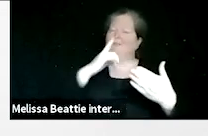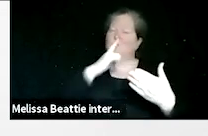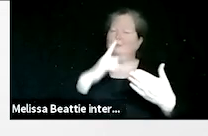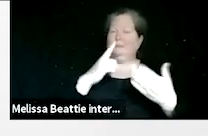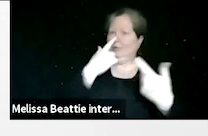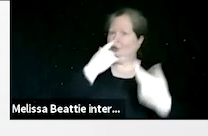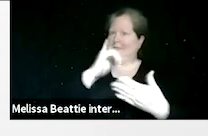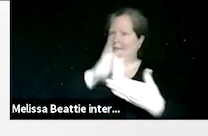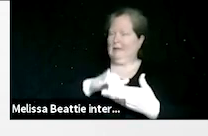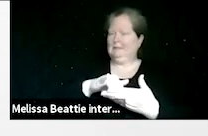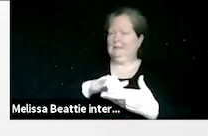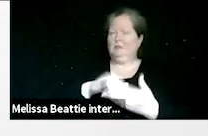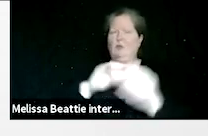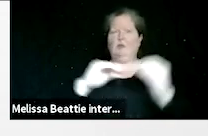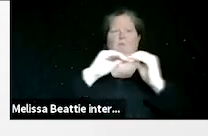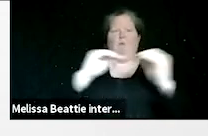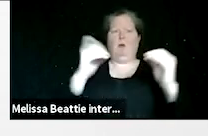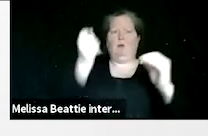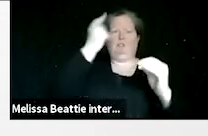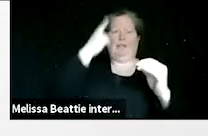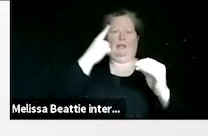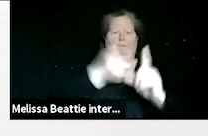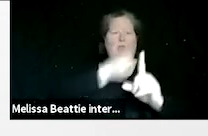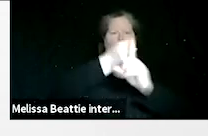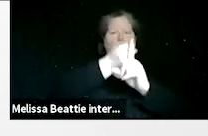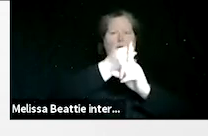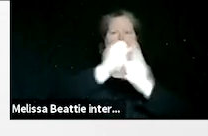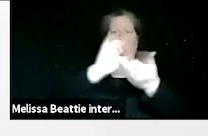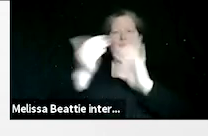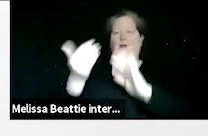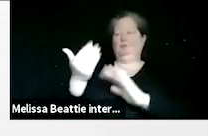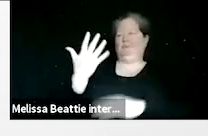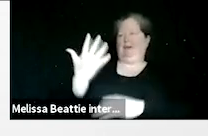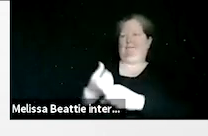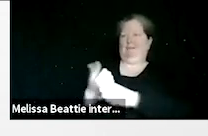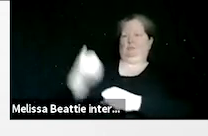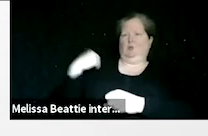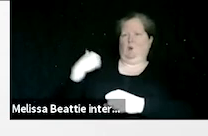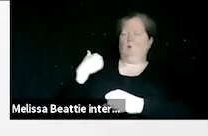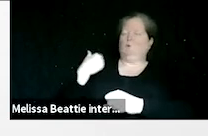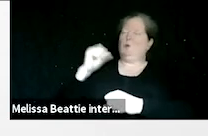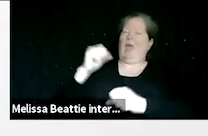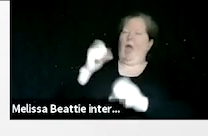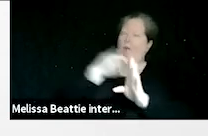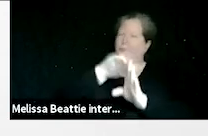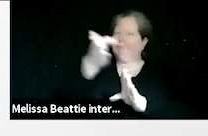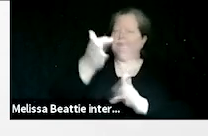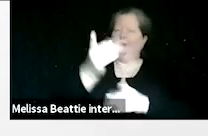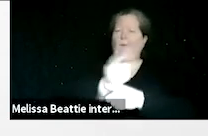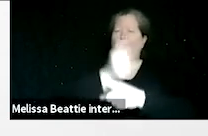understanding of the impact of it now than there was five years ago. So I would say yes, that's actually moving in the right direction. Now that I've had time to actually think about it first.